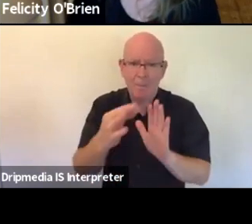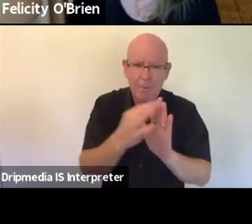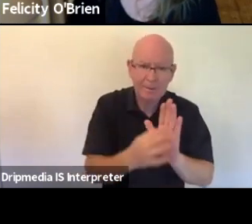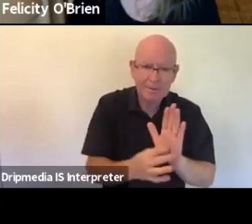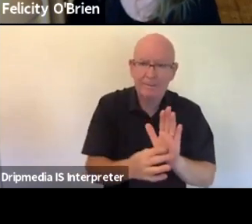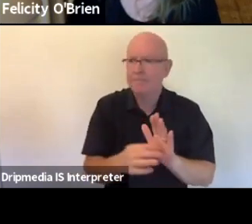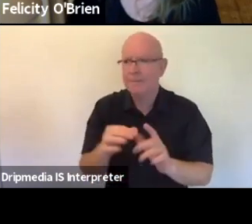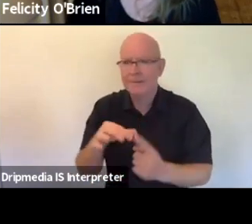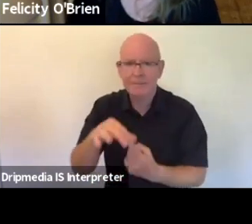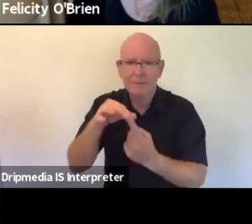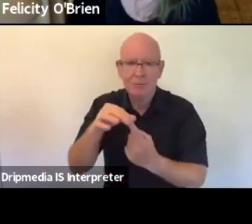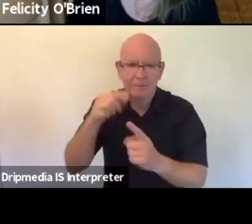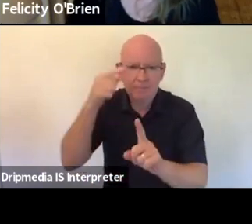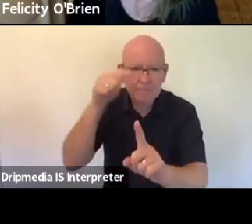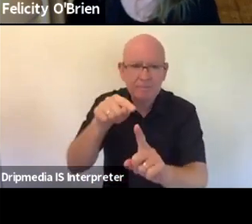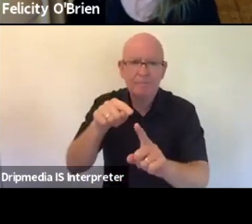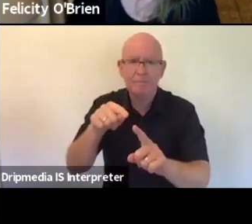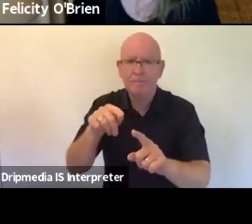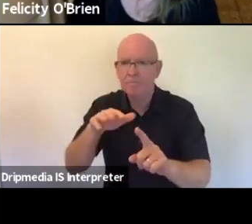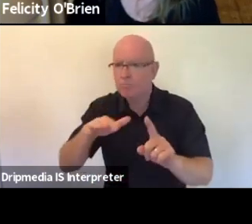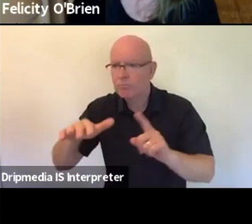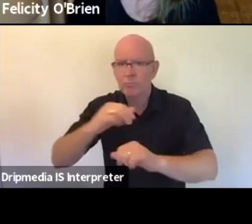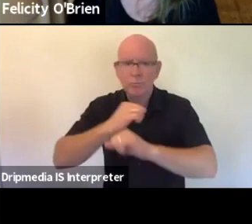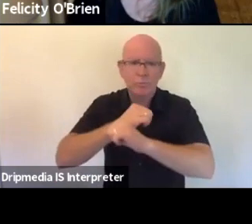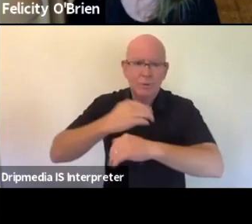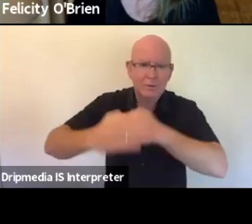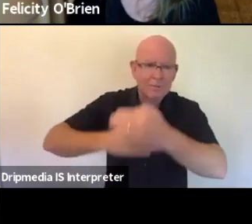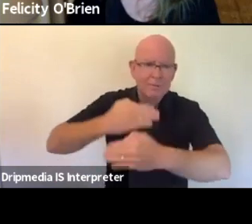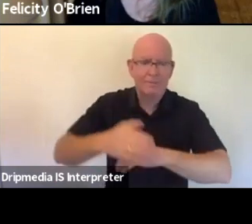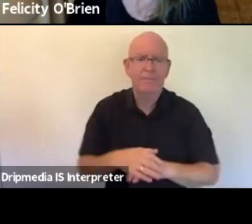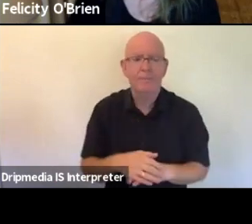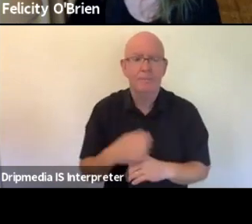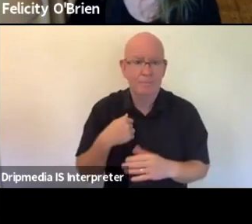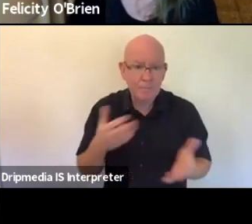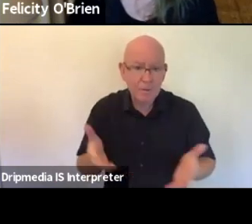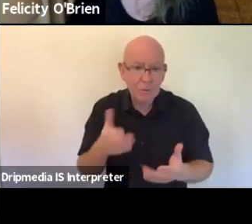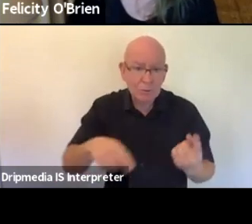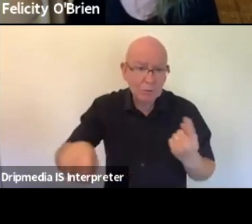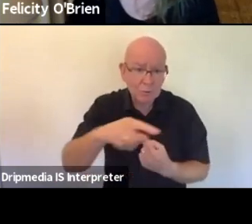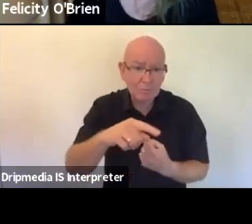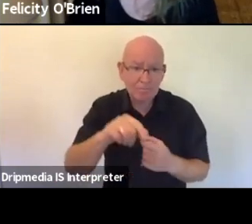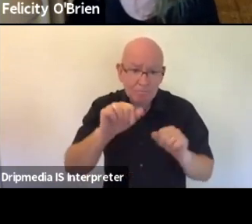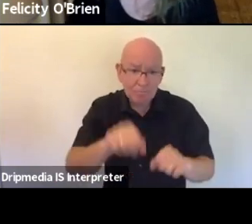Please also find in the chatbox a link to join the social protection responses to COVID-19 task force,